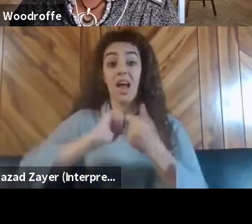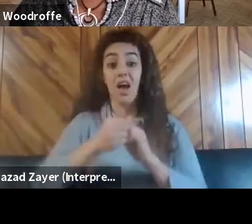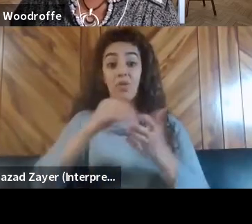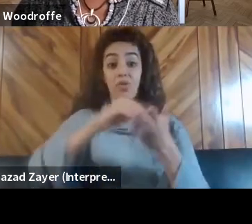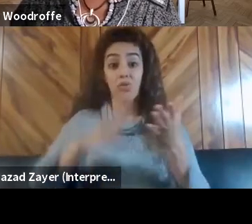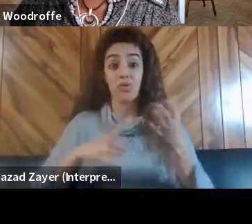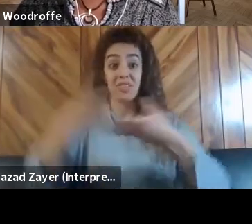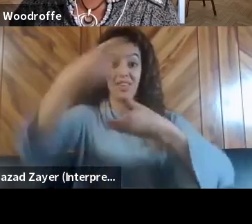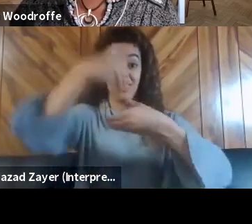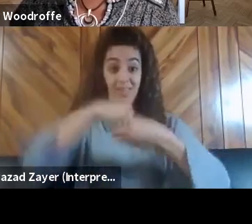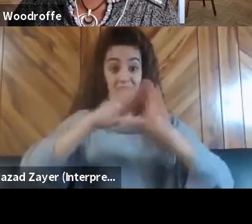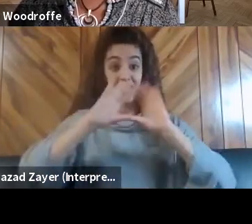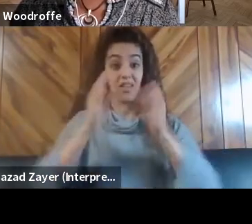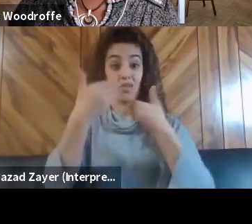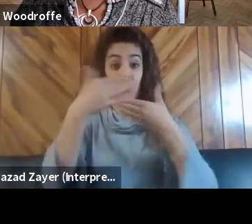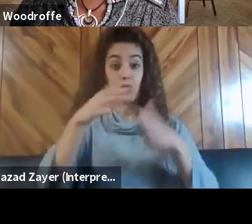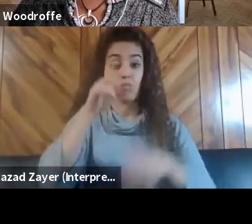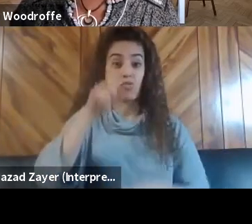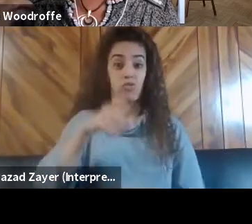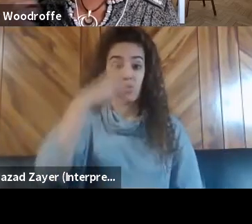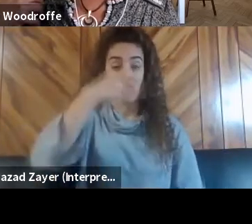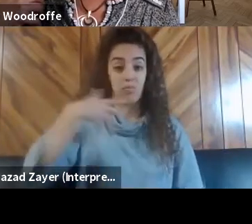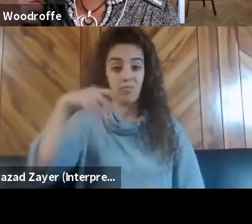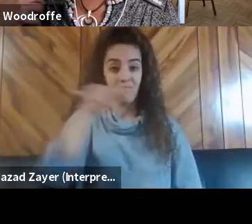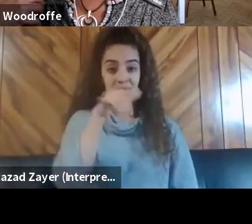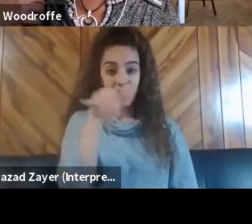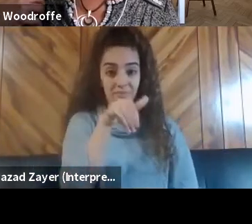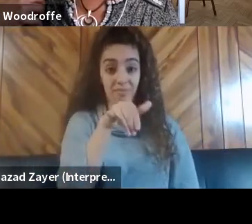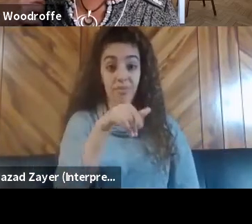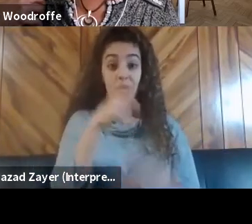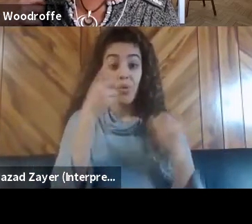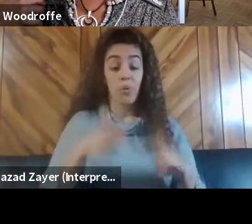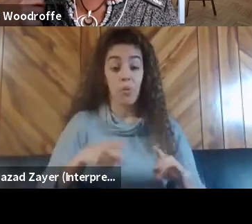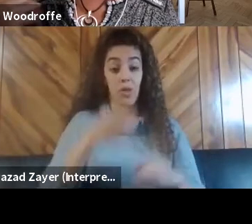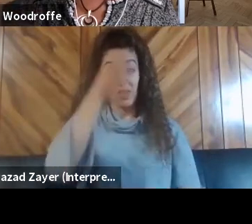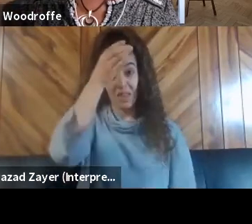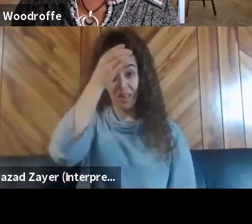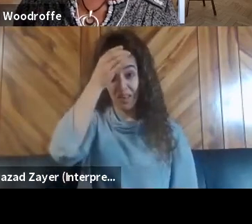to change that concept, then we would have less of a backlog,